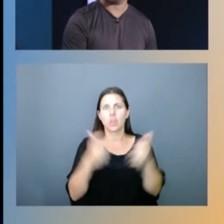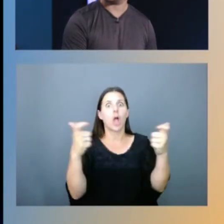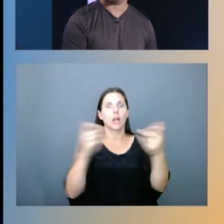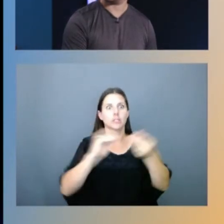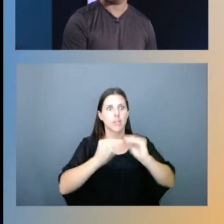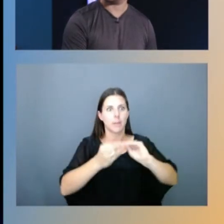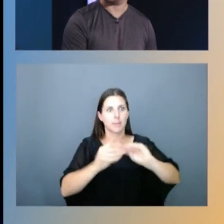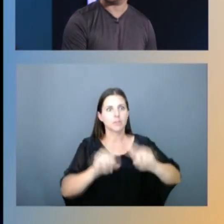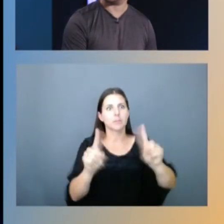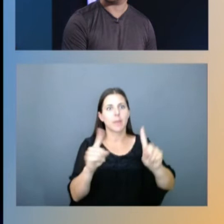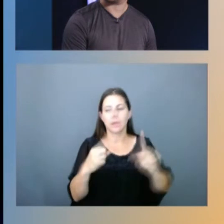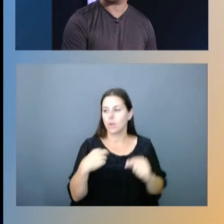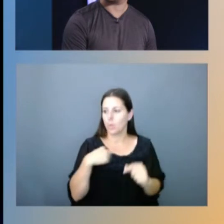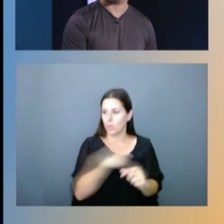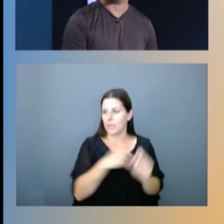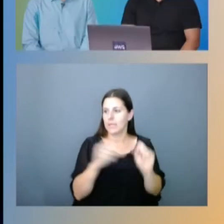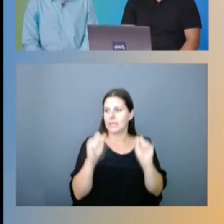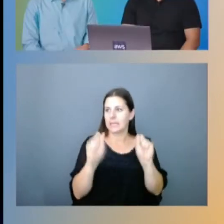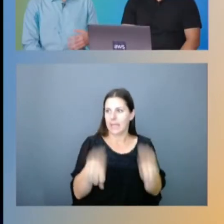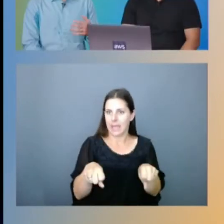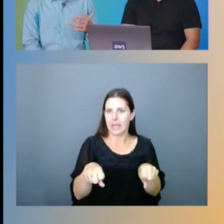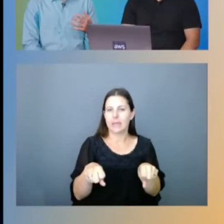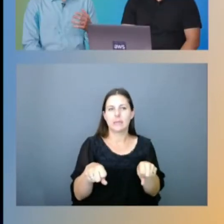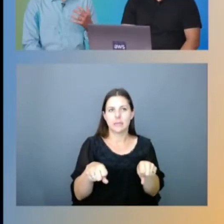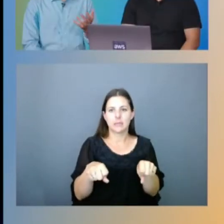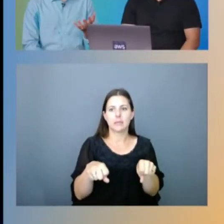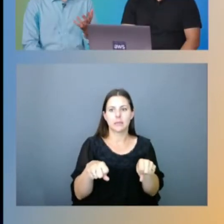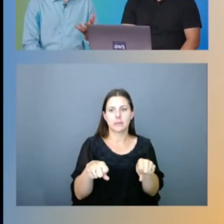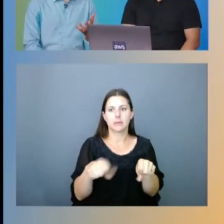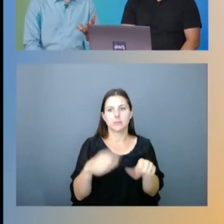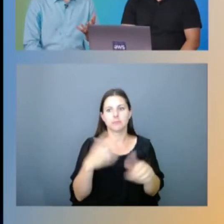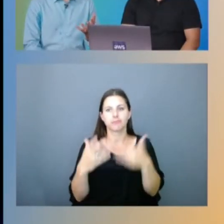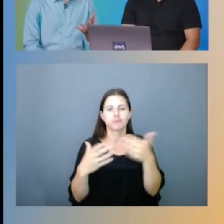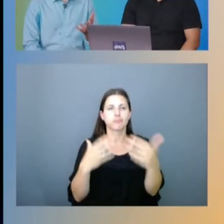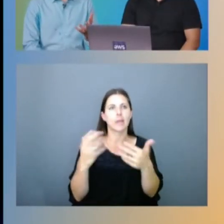I think is an artifact of working in the cloud as well,